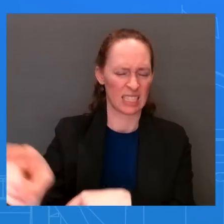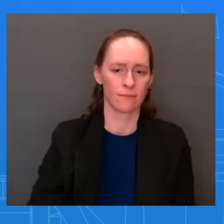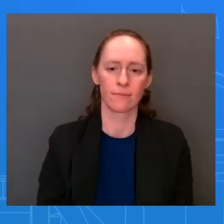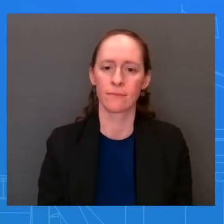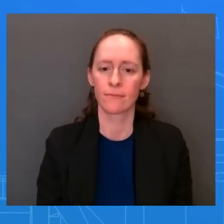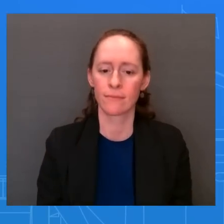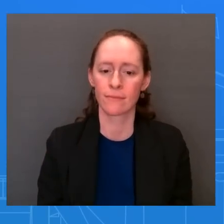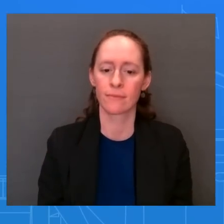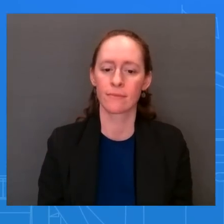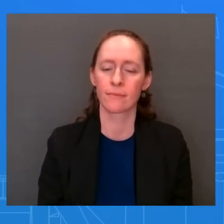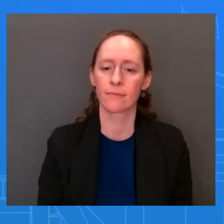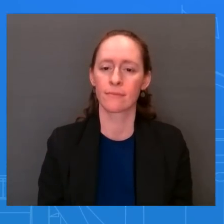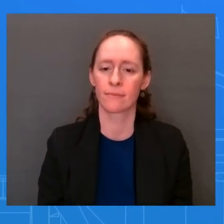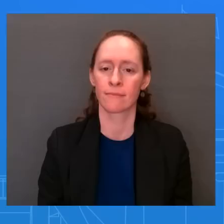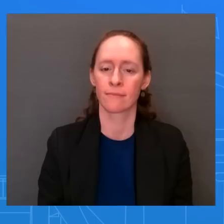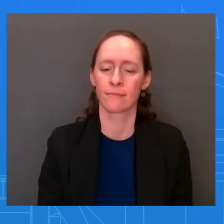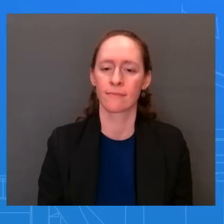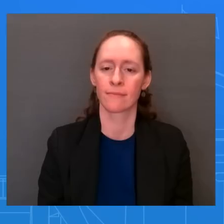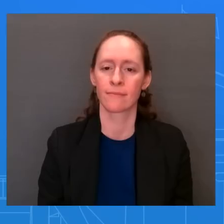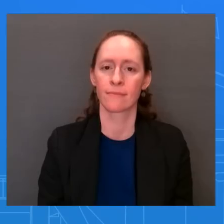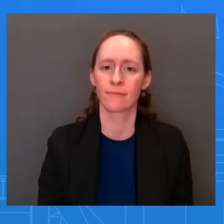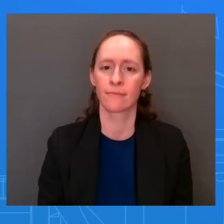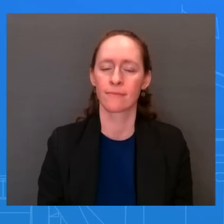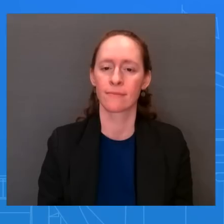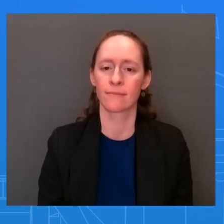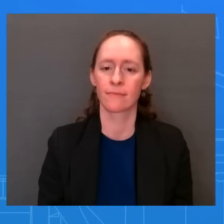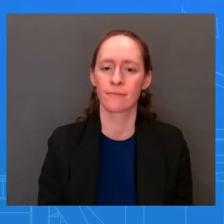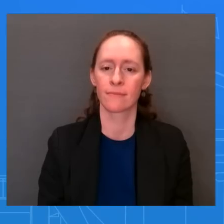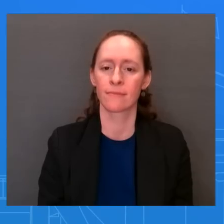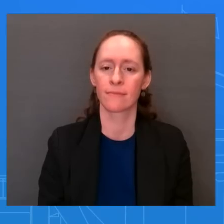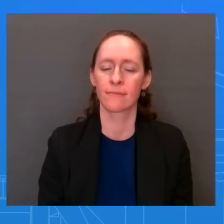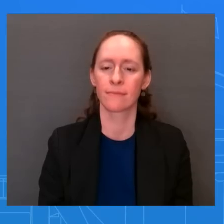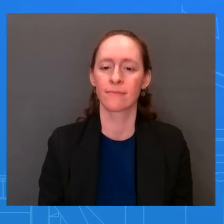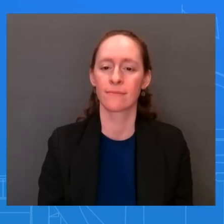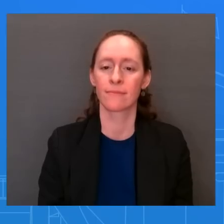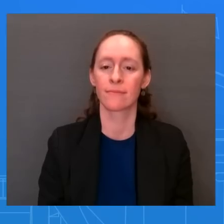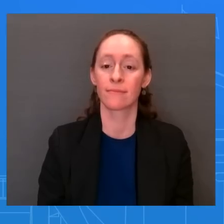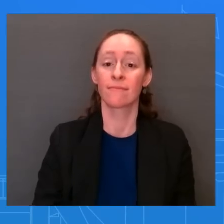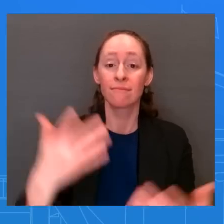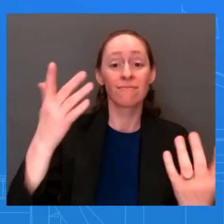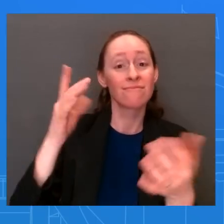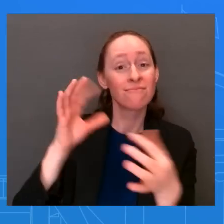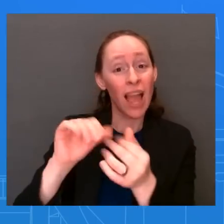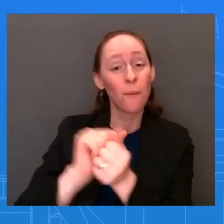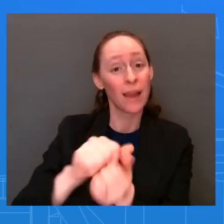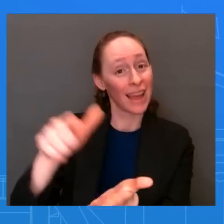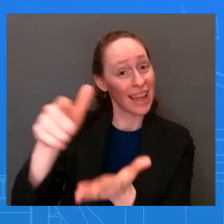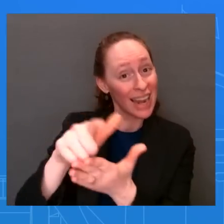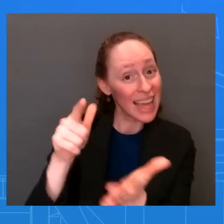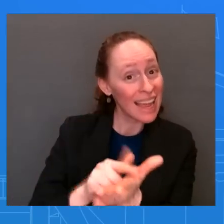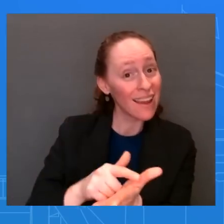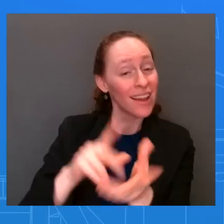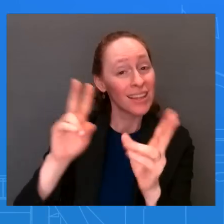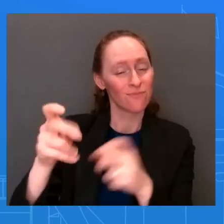And any specifics to the ongoing legal matter, I would refer to Department of Justice. The Press: Could you pass along the request?